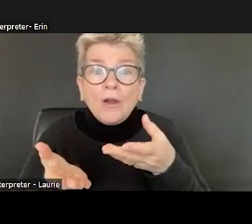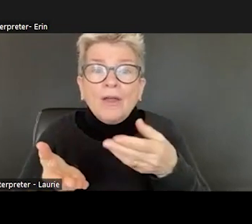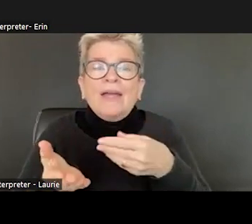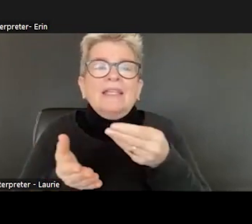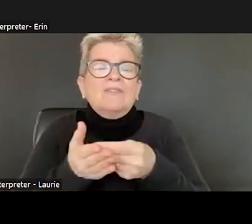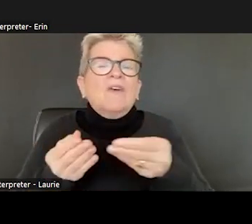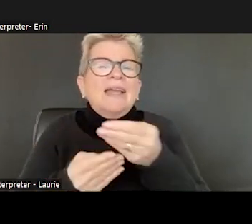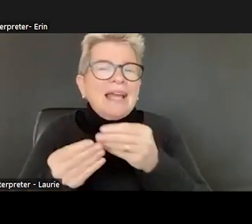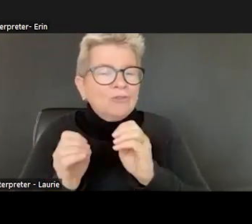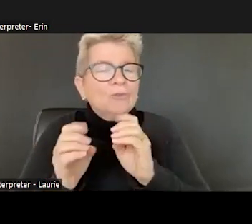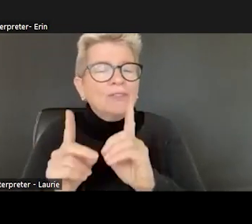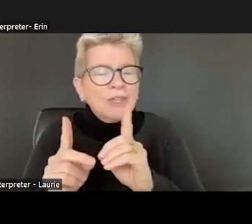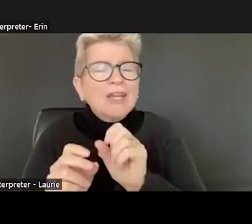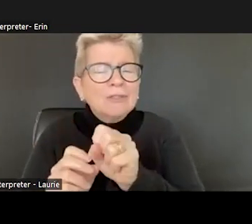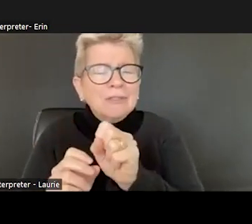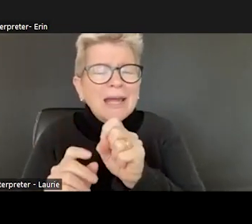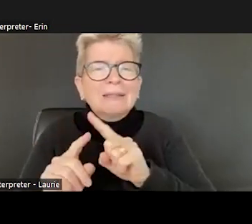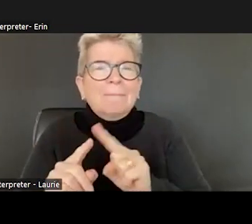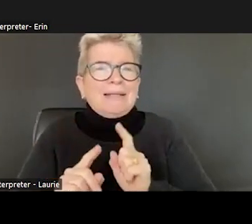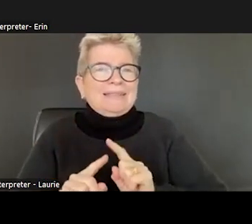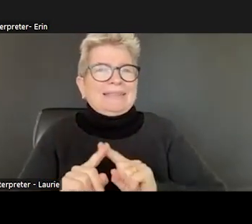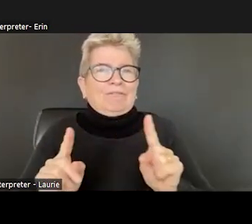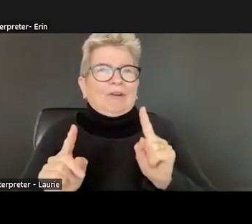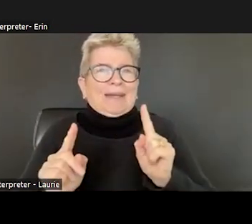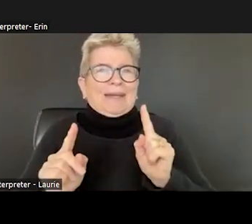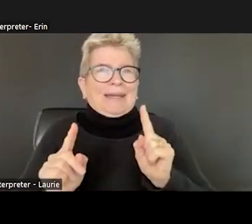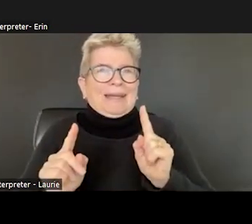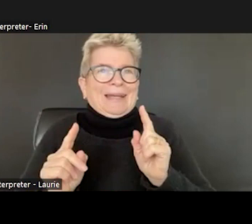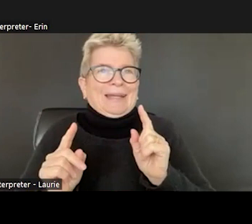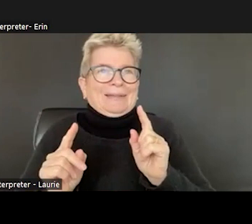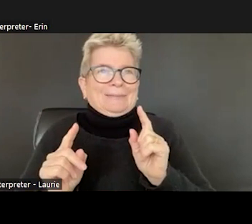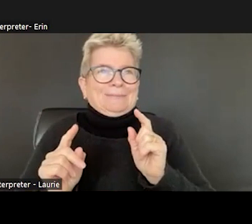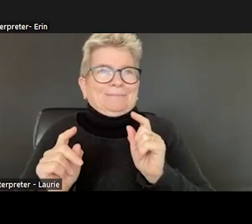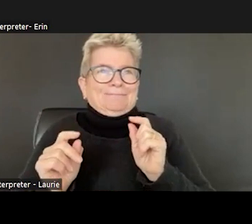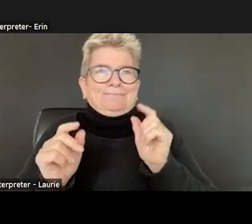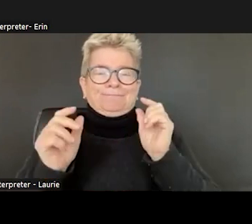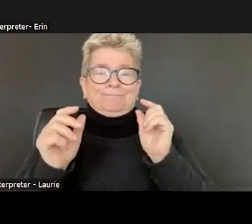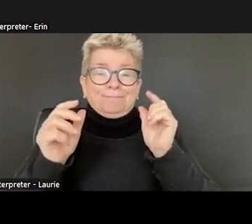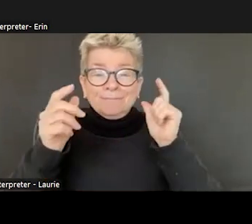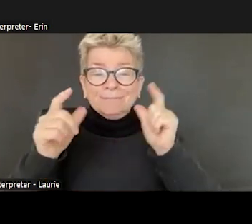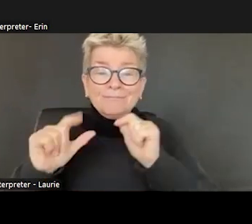it's very different financial education. Now if we take a step back and just look at all